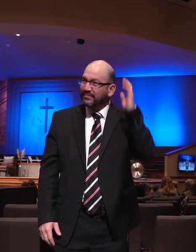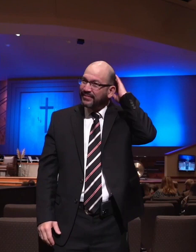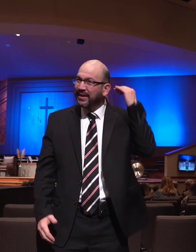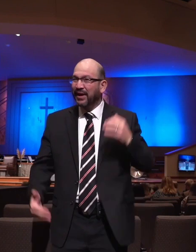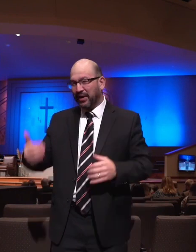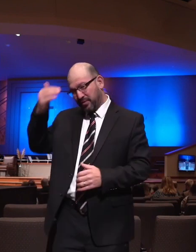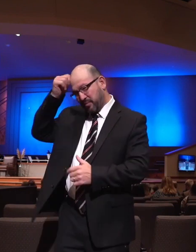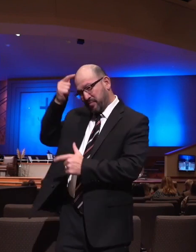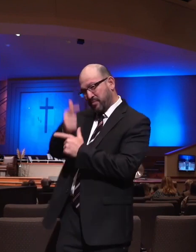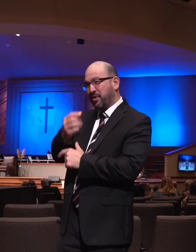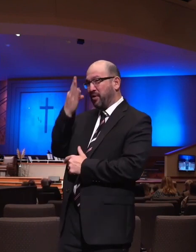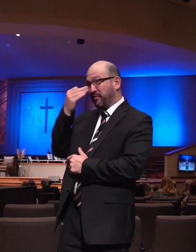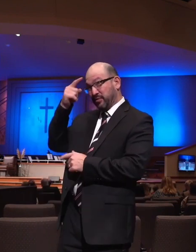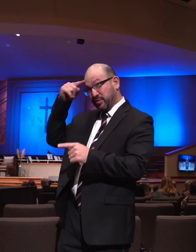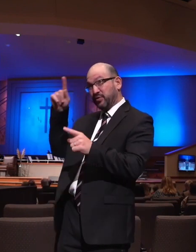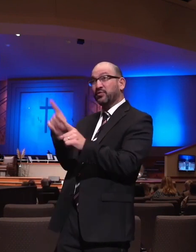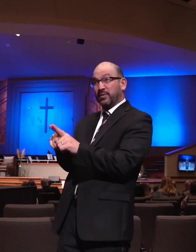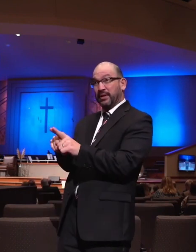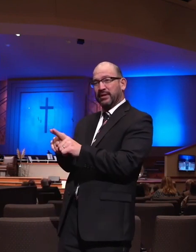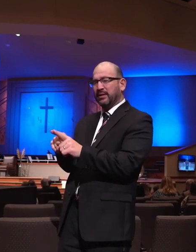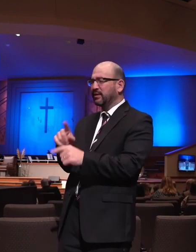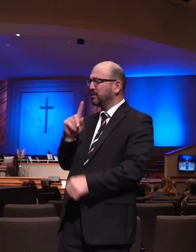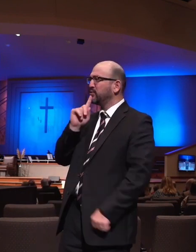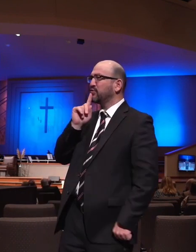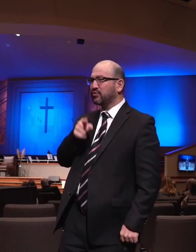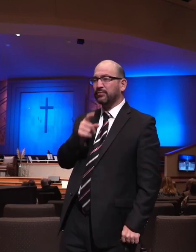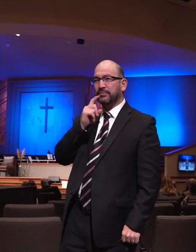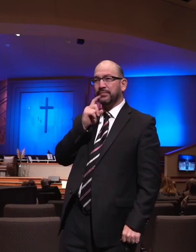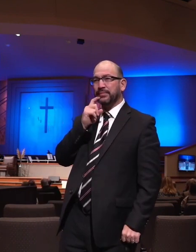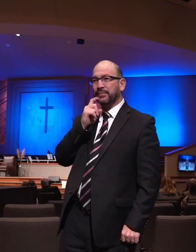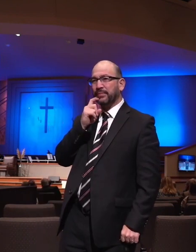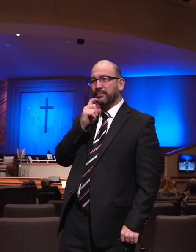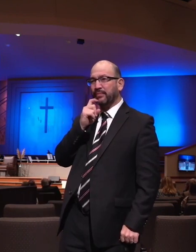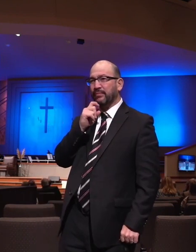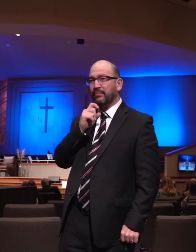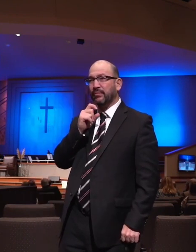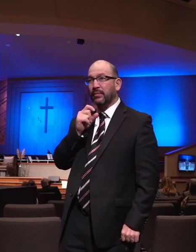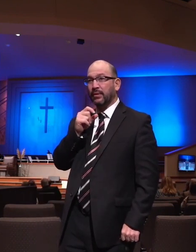attest to this because this is so true you know what the greatest soul winner would do